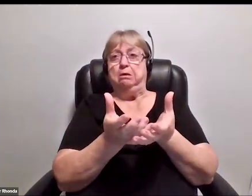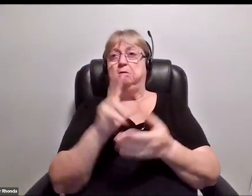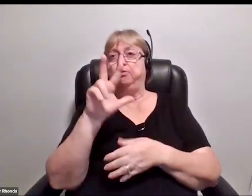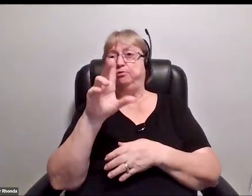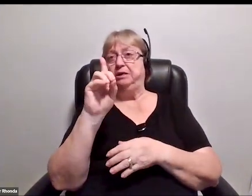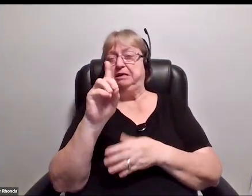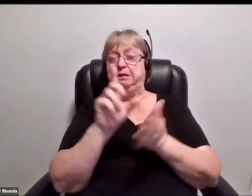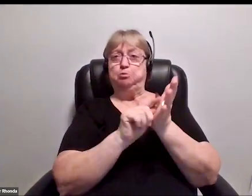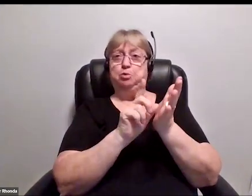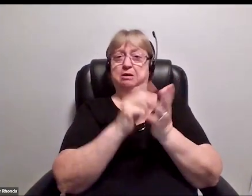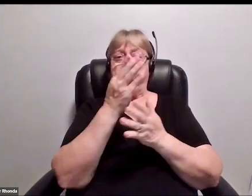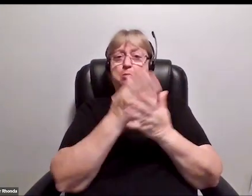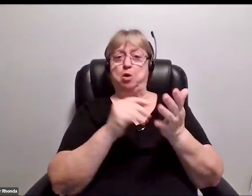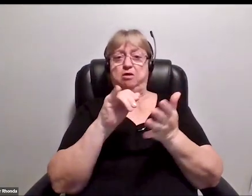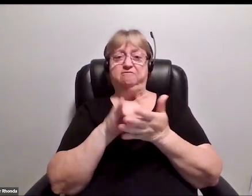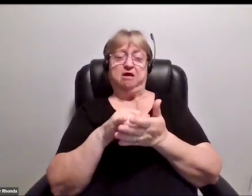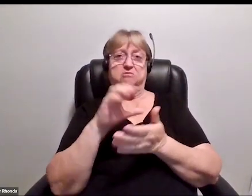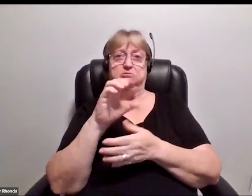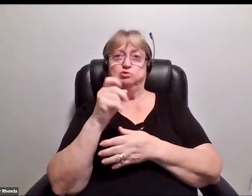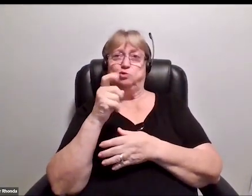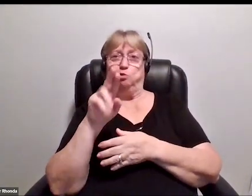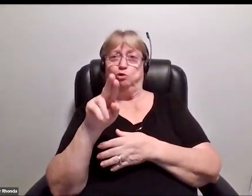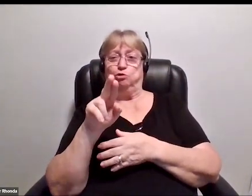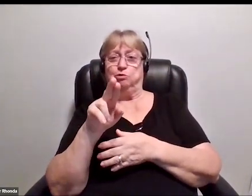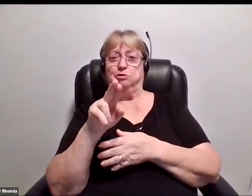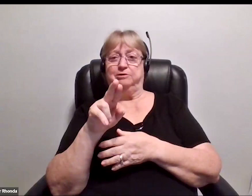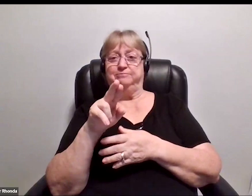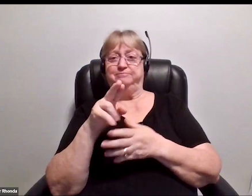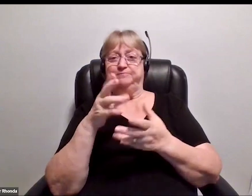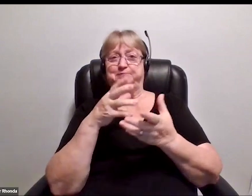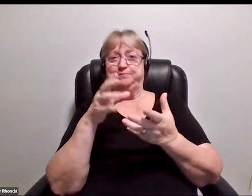of a solar, let's say solar corona or solar,